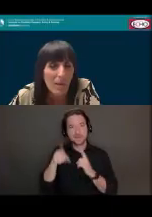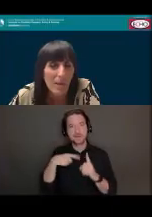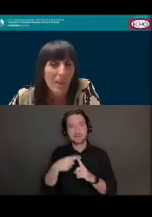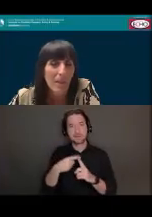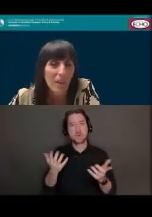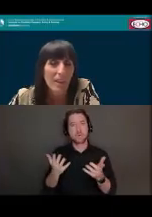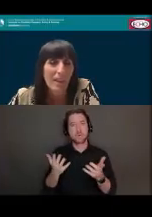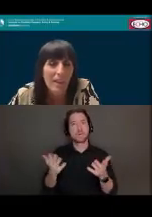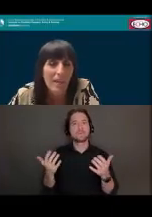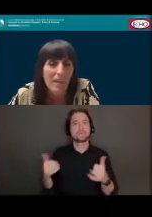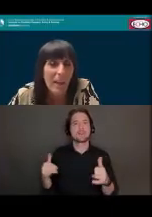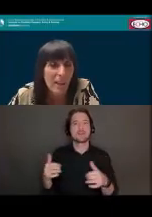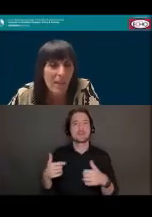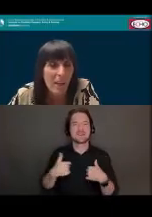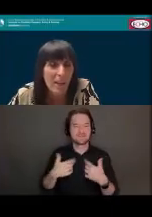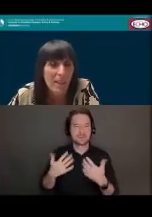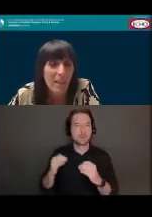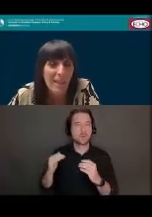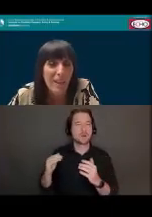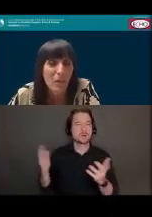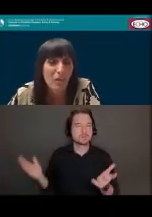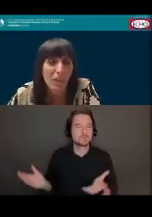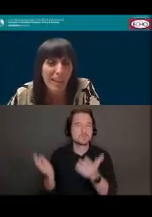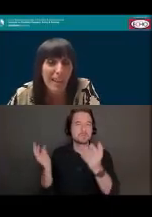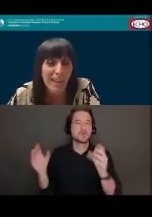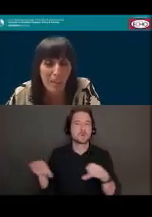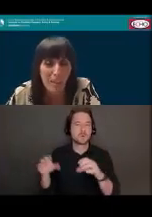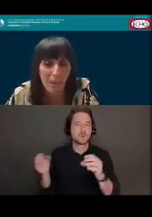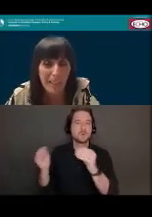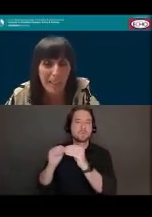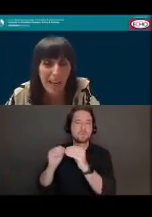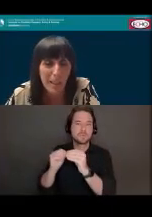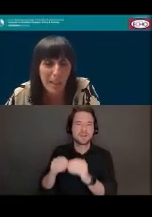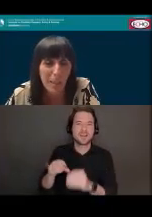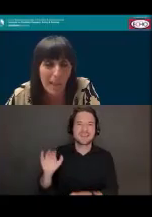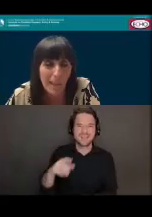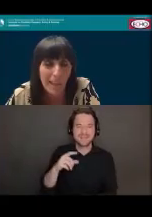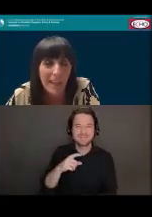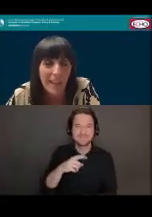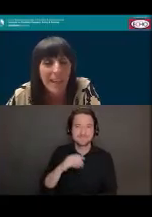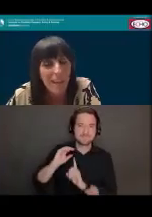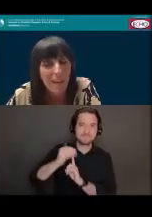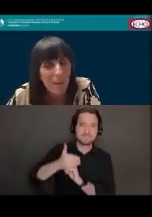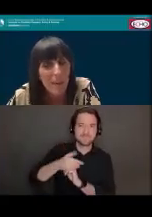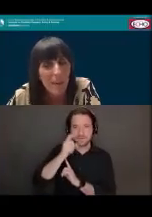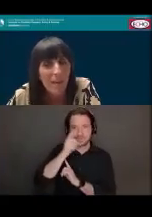intentionally Elevate is really that pretend play, even when it